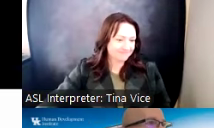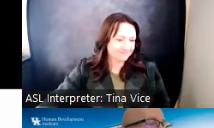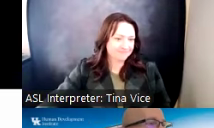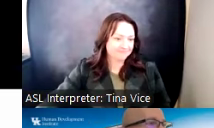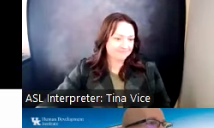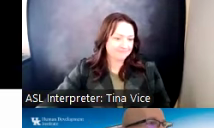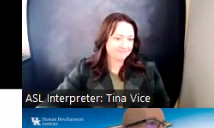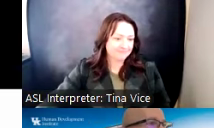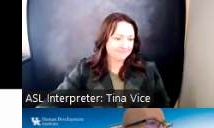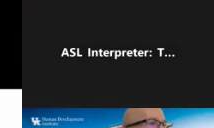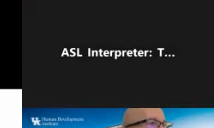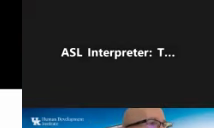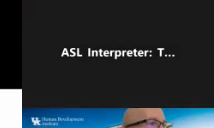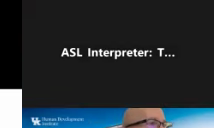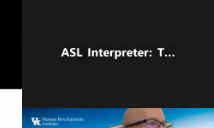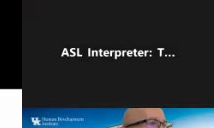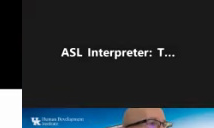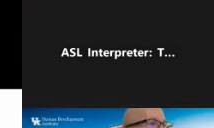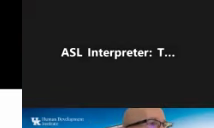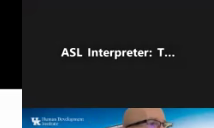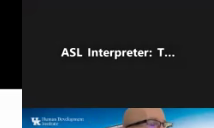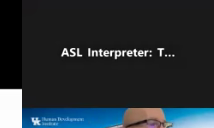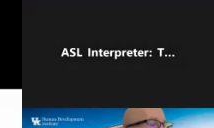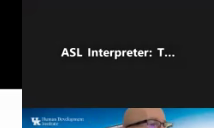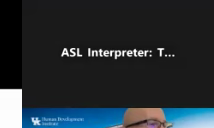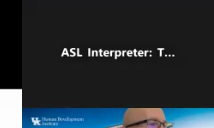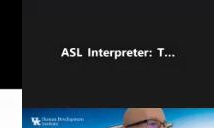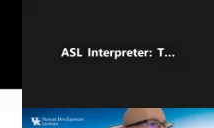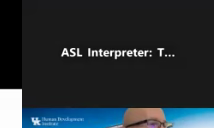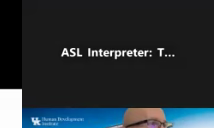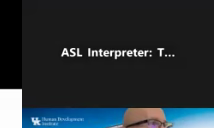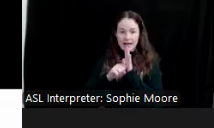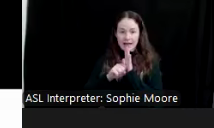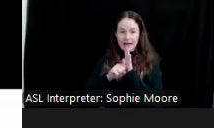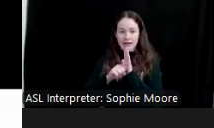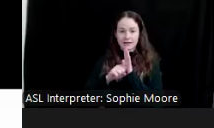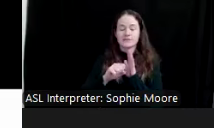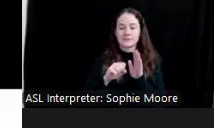like a big um tournament and then they also um at the end of the dance program